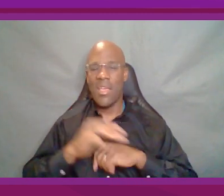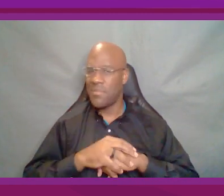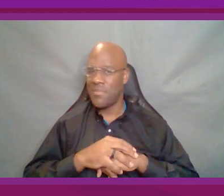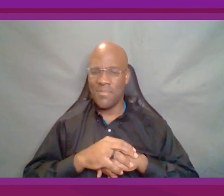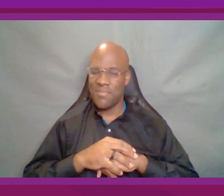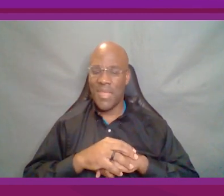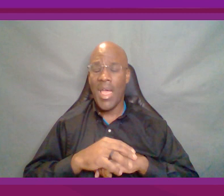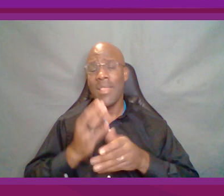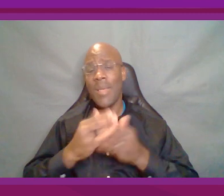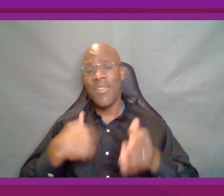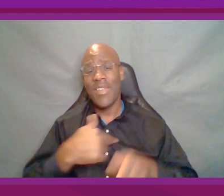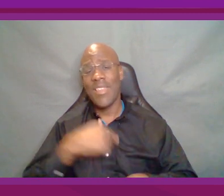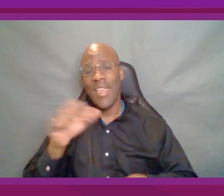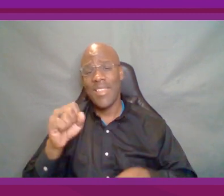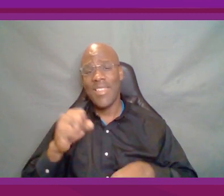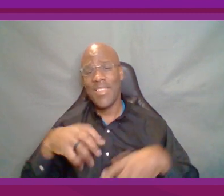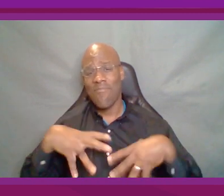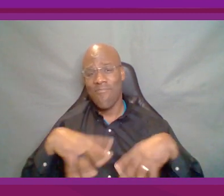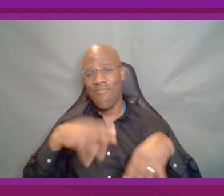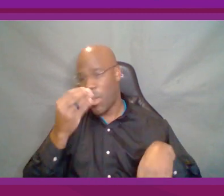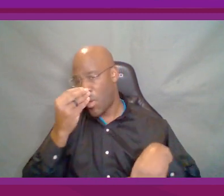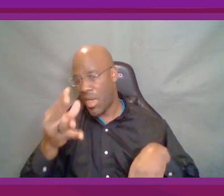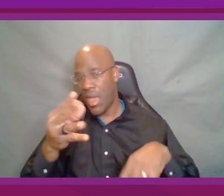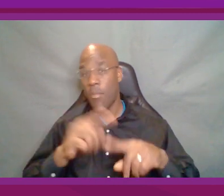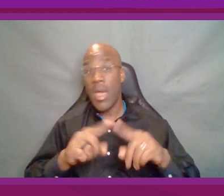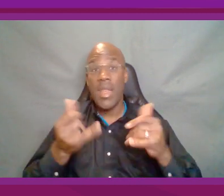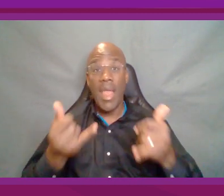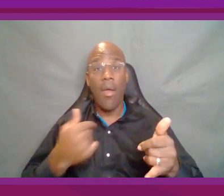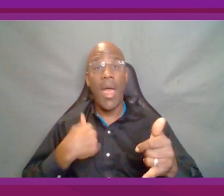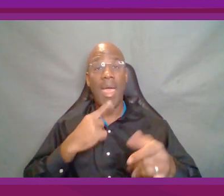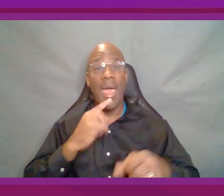just I get to wear my jammies and my slippers while I work, right, it's I now get to work.